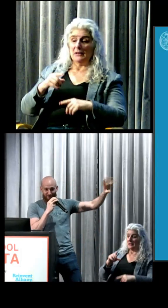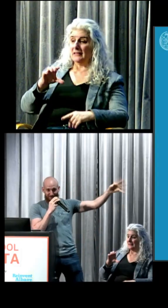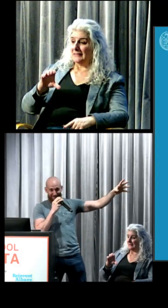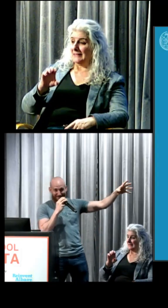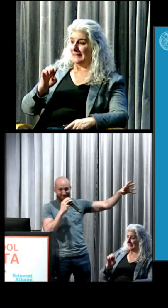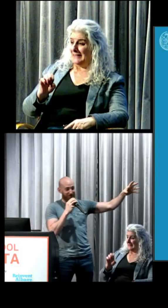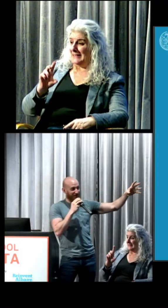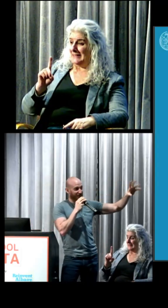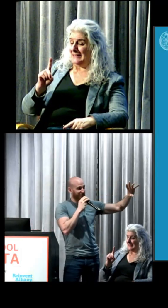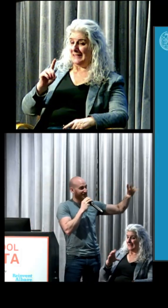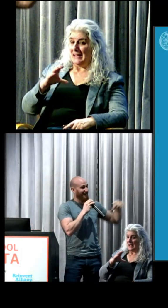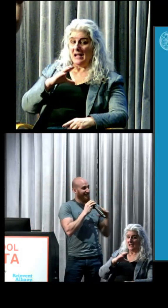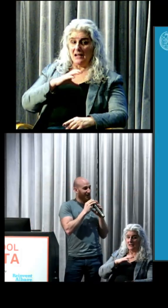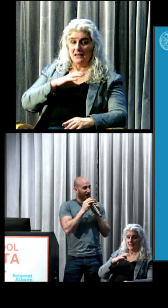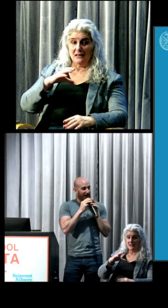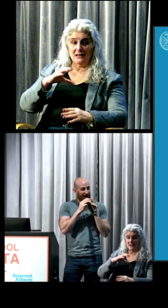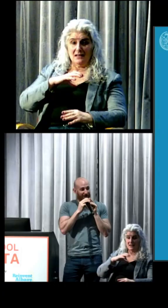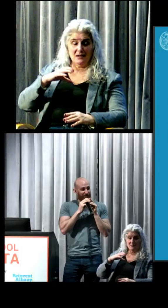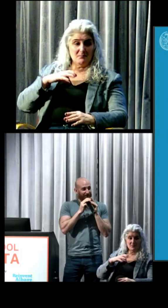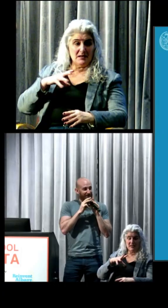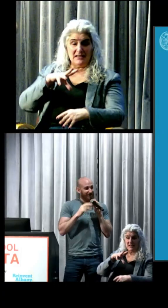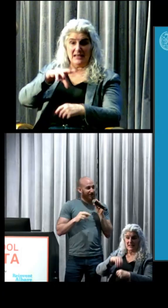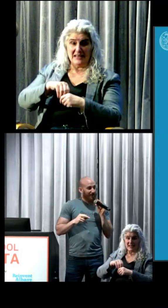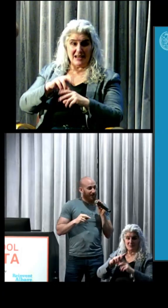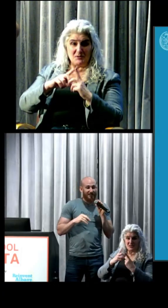That's a place that sacrificed, the classic one, right?